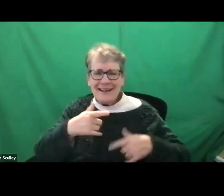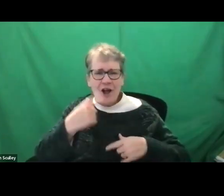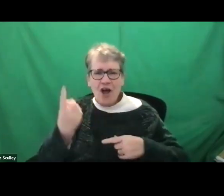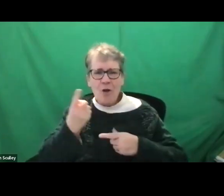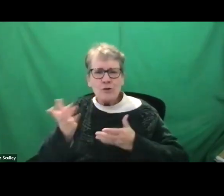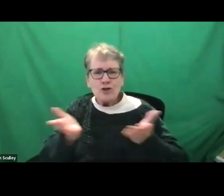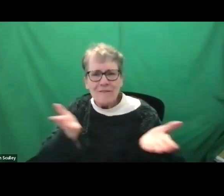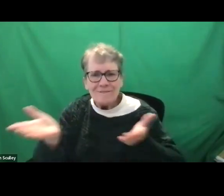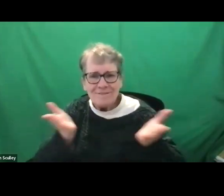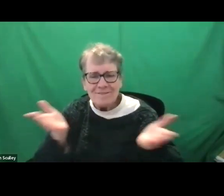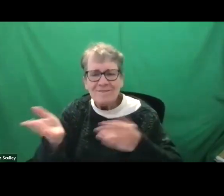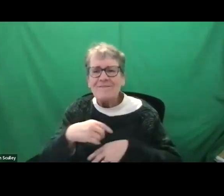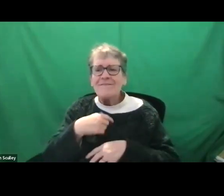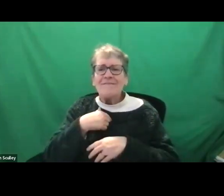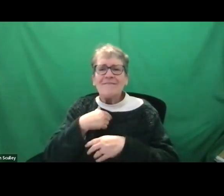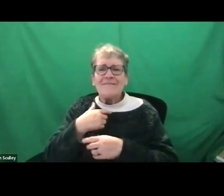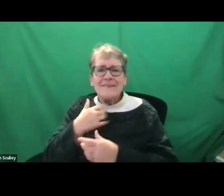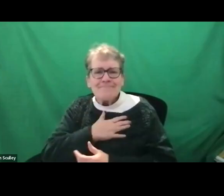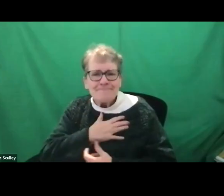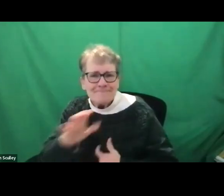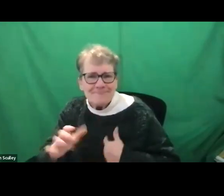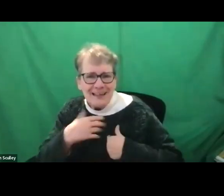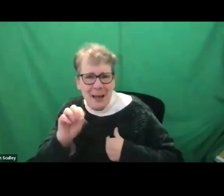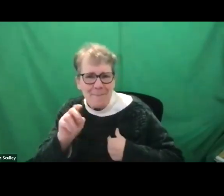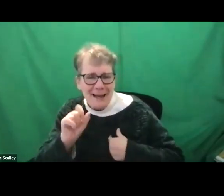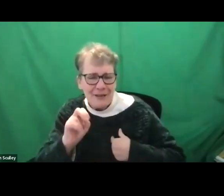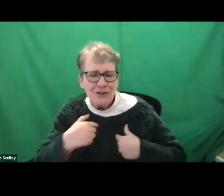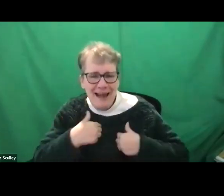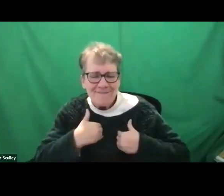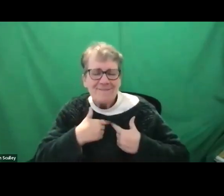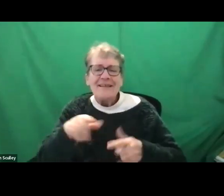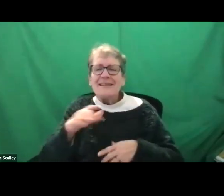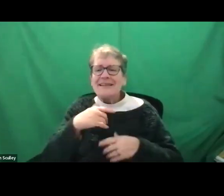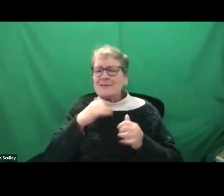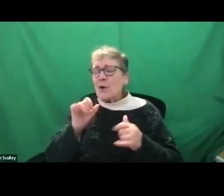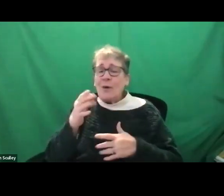also be Deaf. So I dropped it. But my heart was always in service.